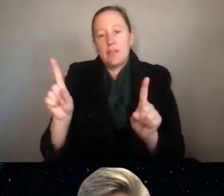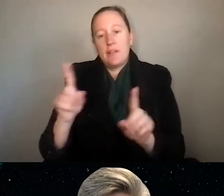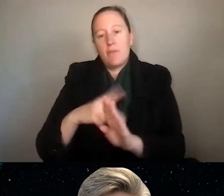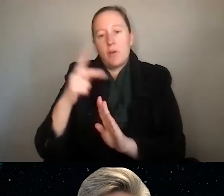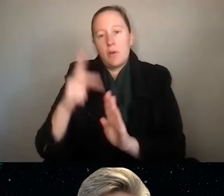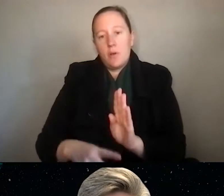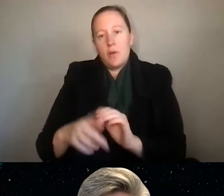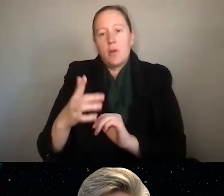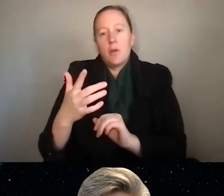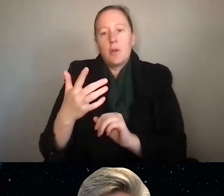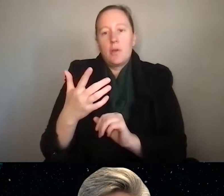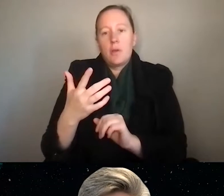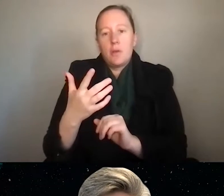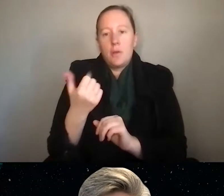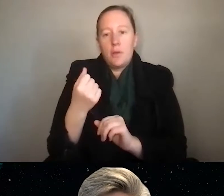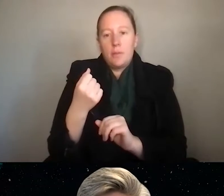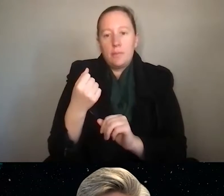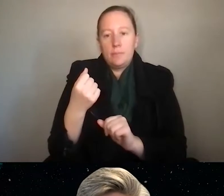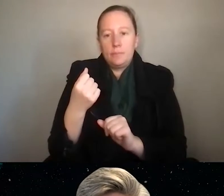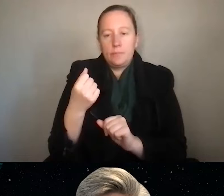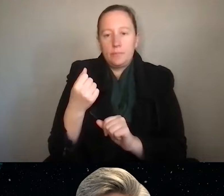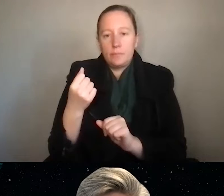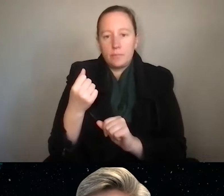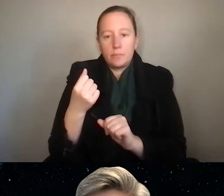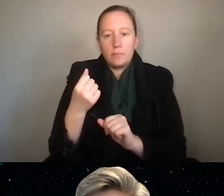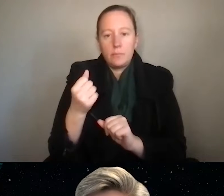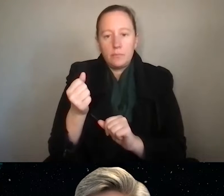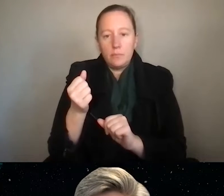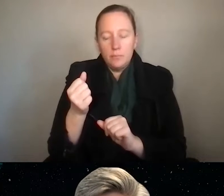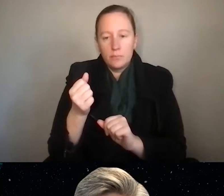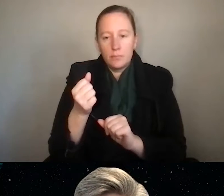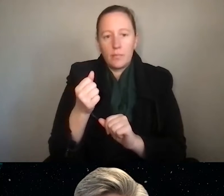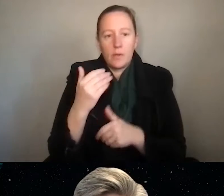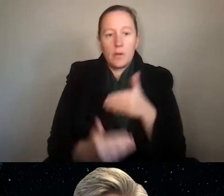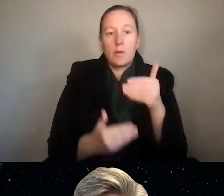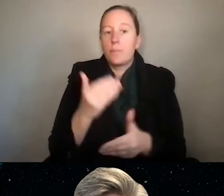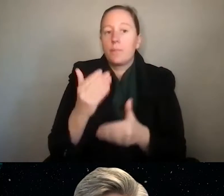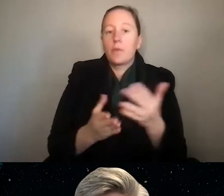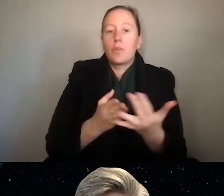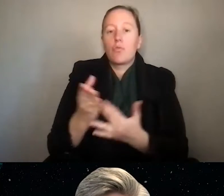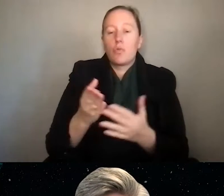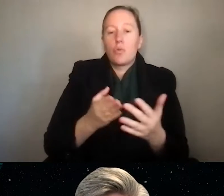so go with detail to those. As you go through the different programs that will give you